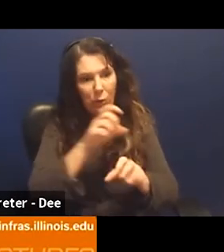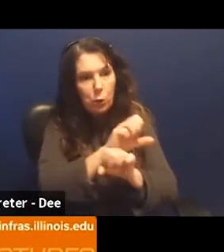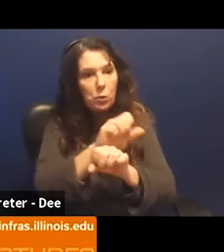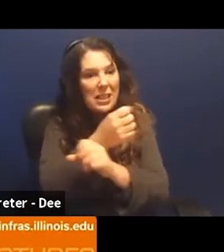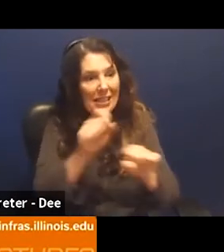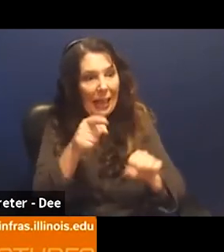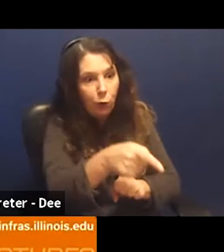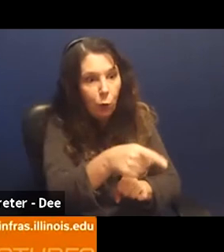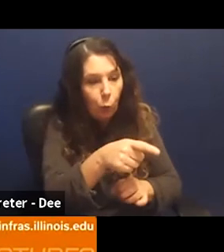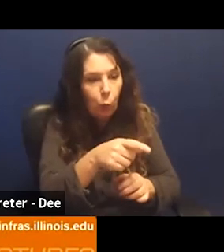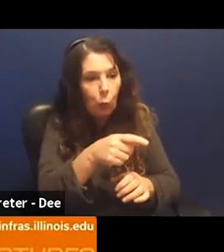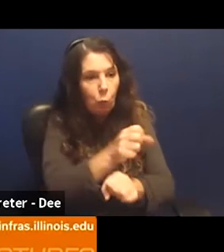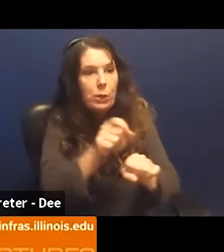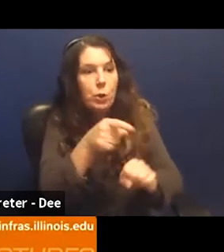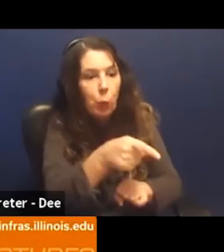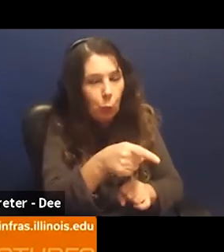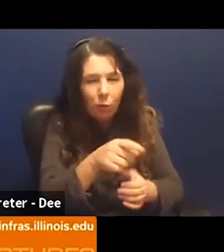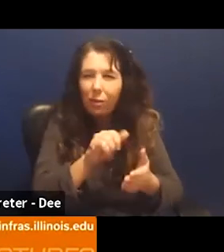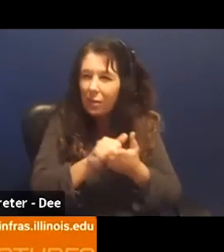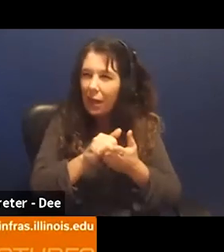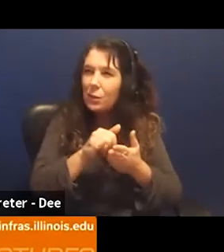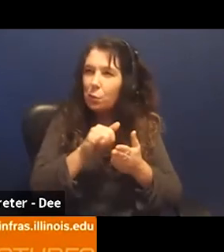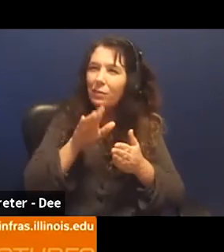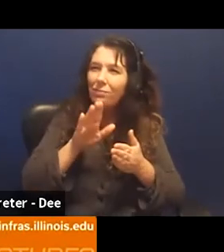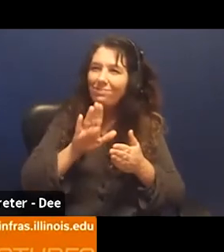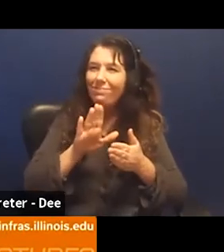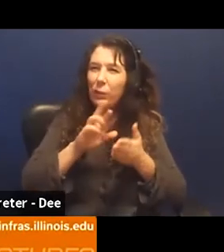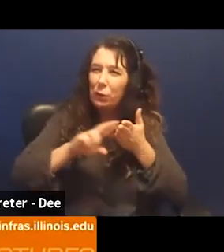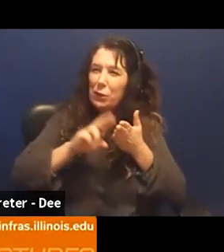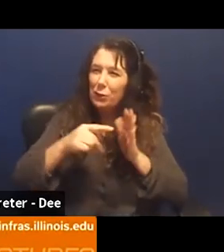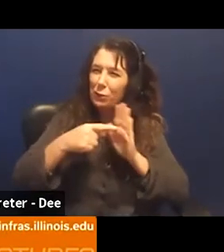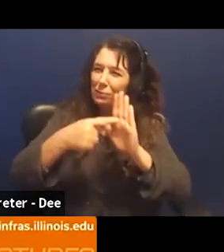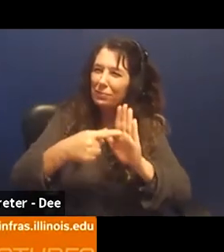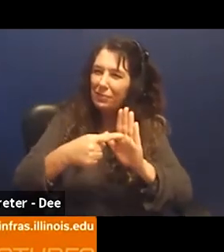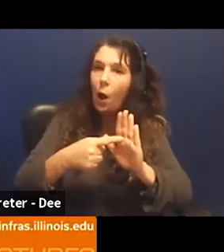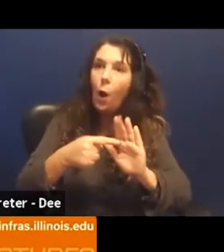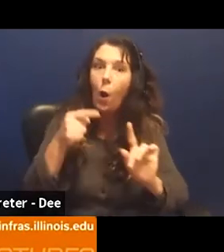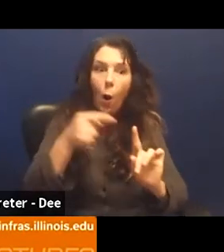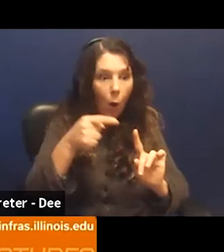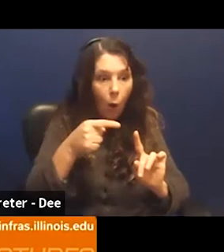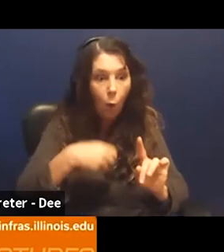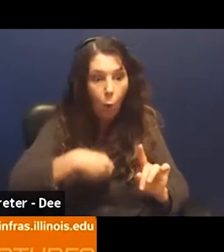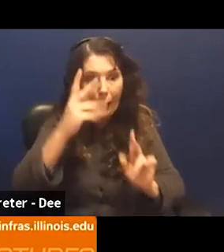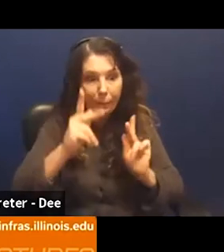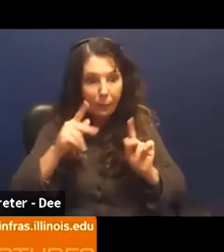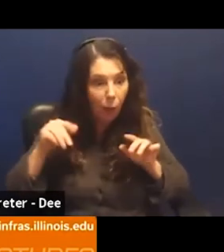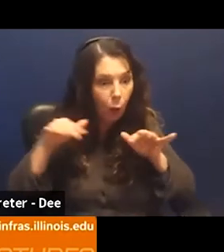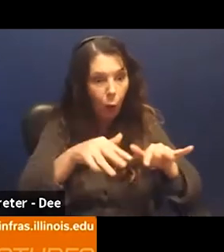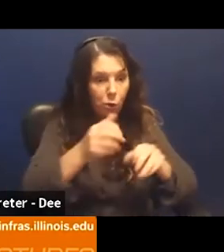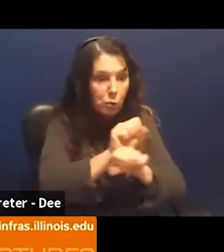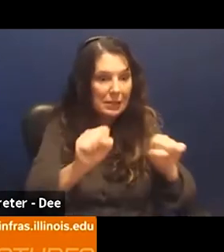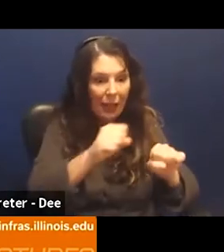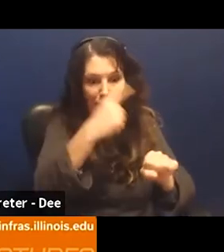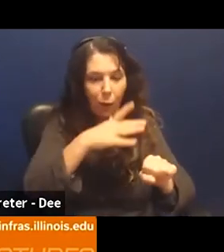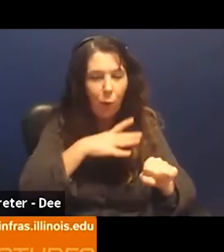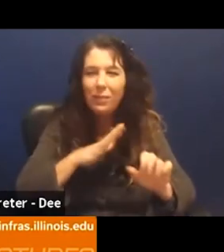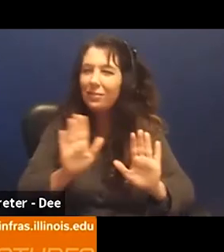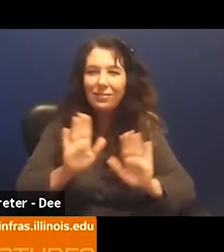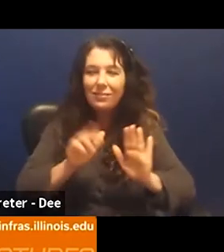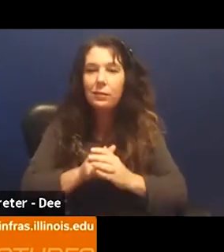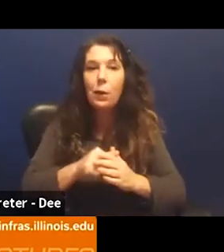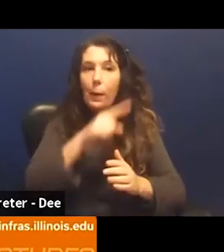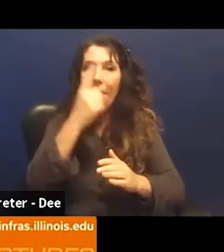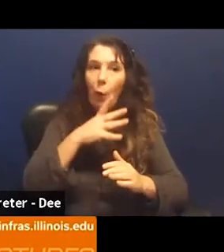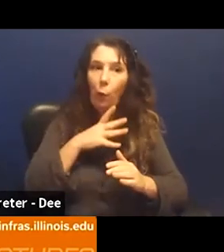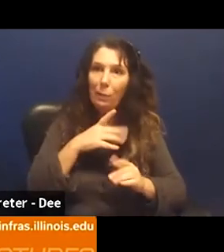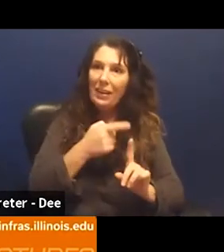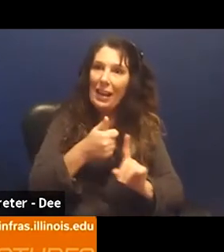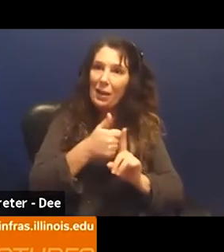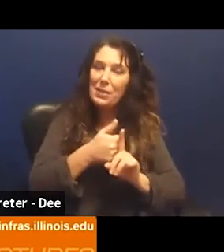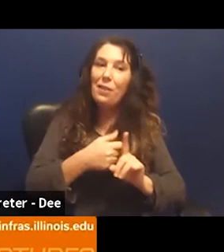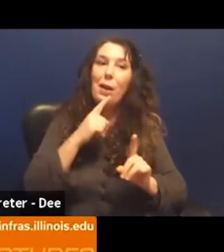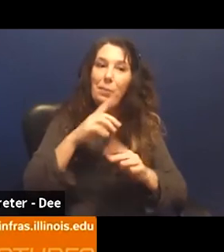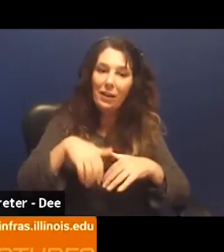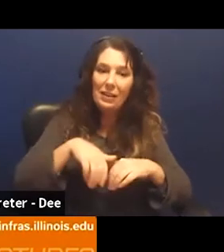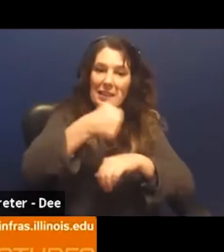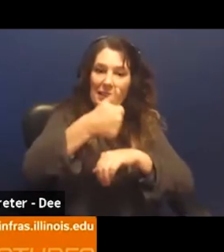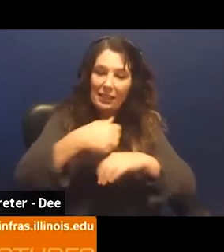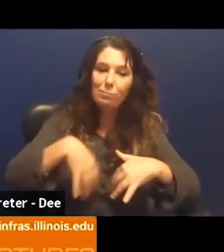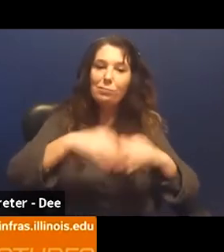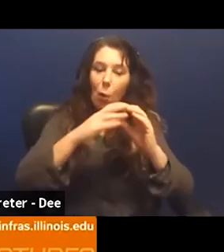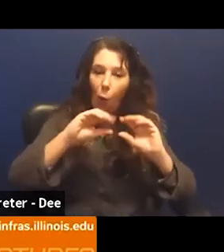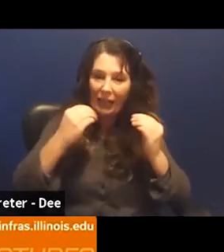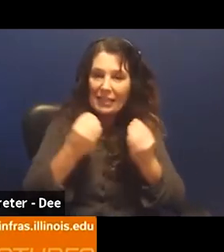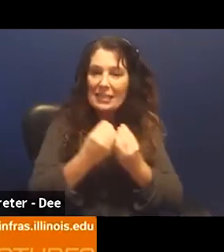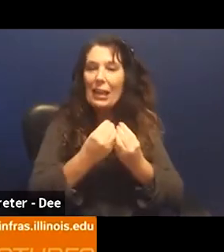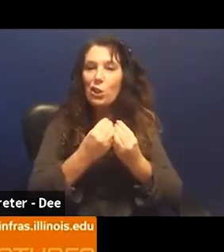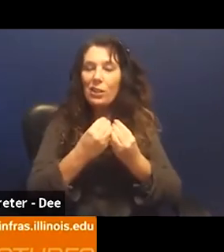Because that's what these narratives are kind of depicting is that like okay let's all the white people rush in and save the black women and in fact, black women have been found in organizations and doing visionary leadership on this for decades.